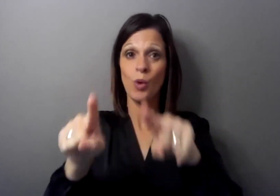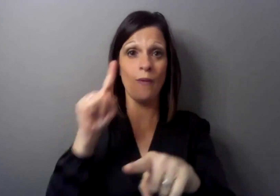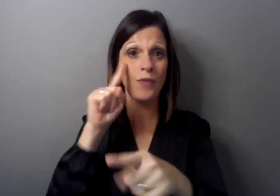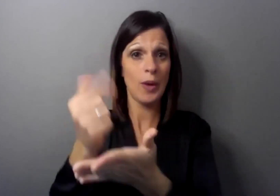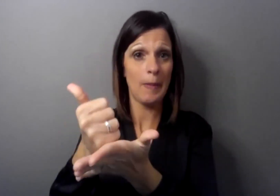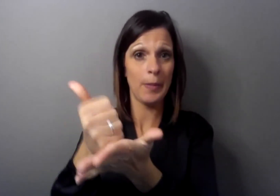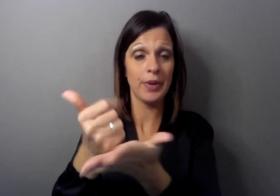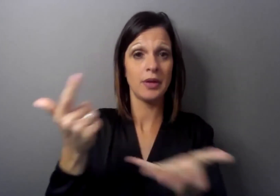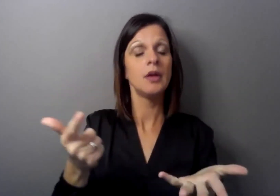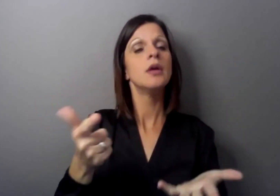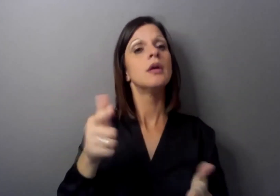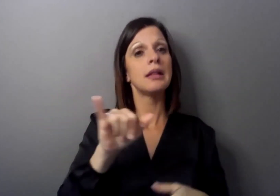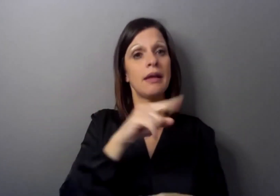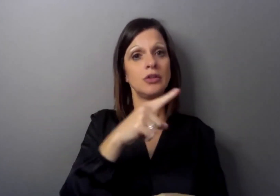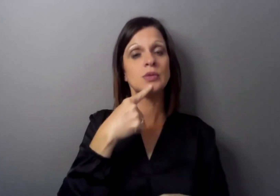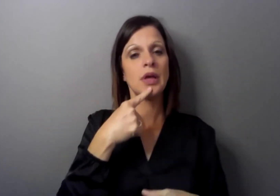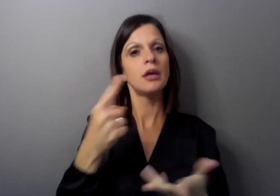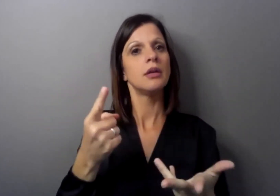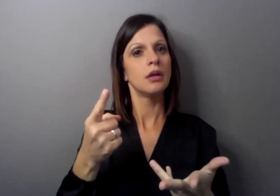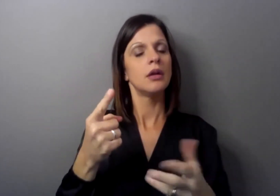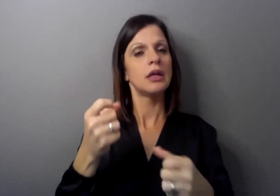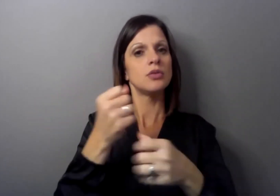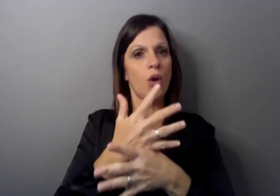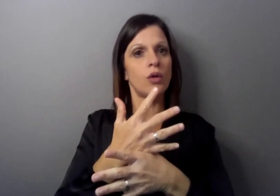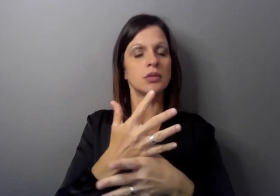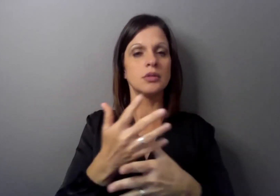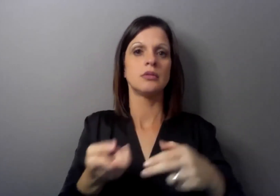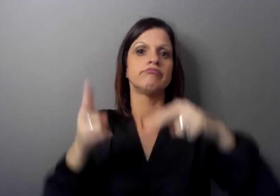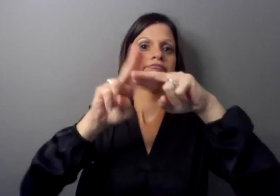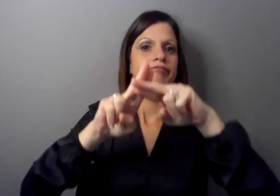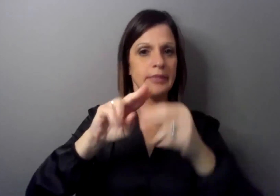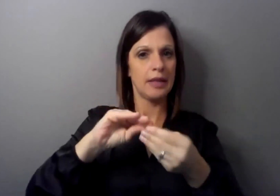because they are afraid to seek treatment.